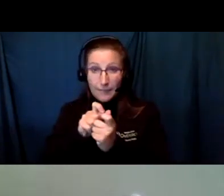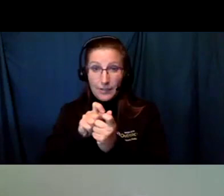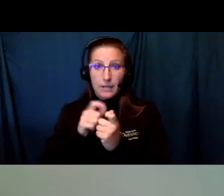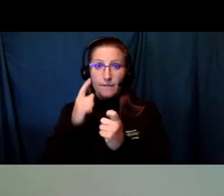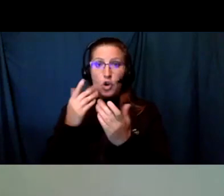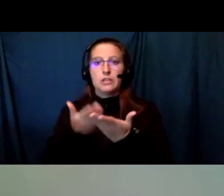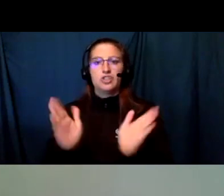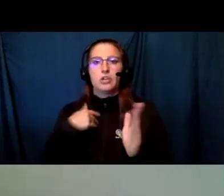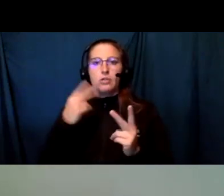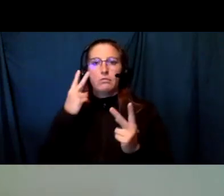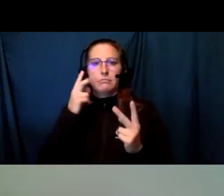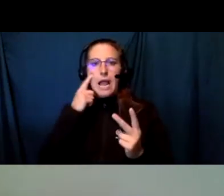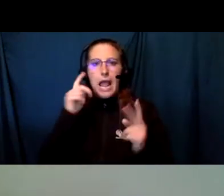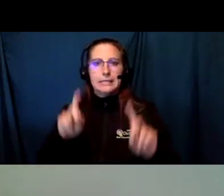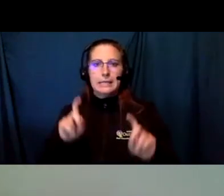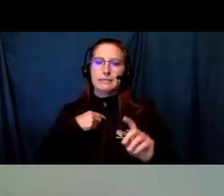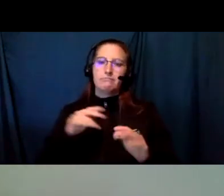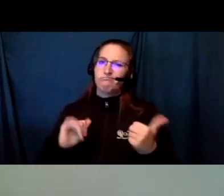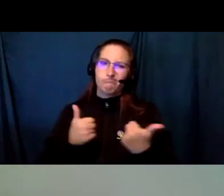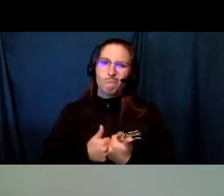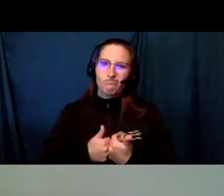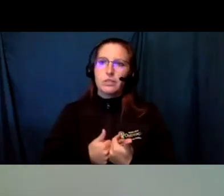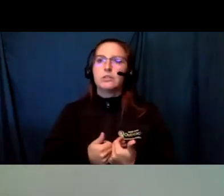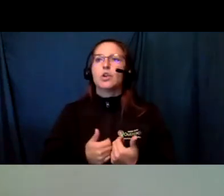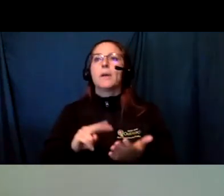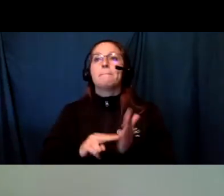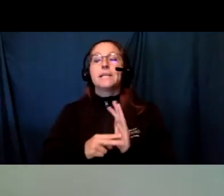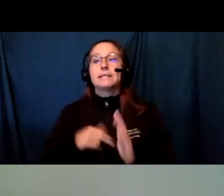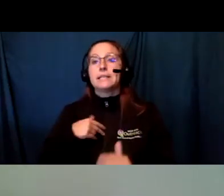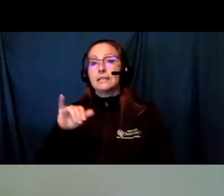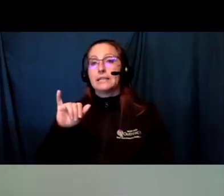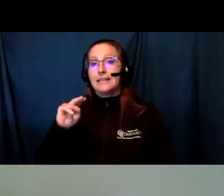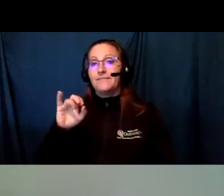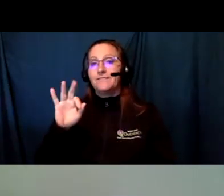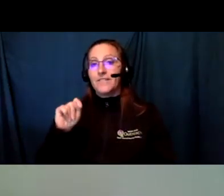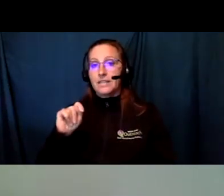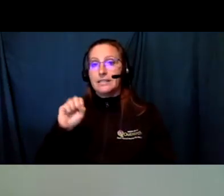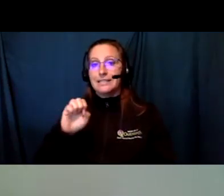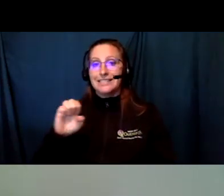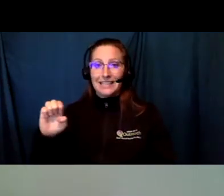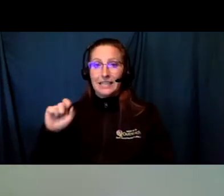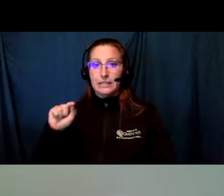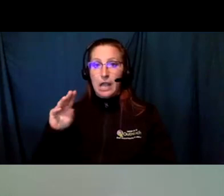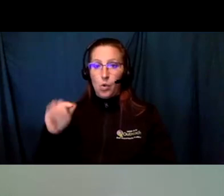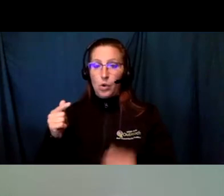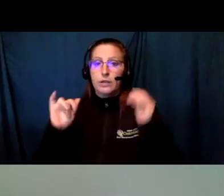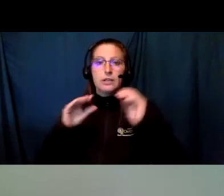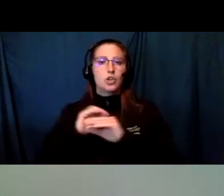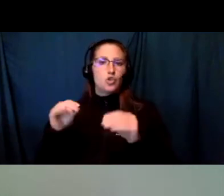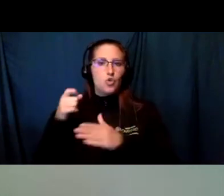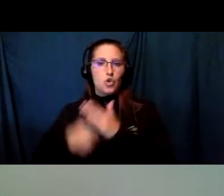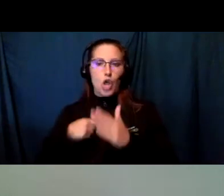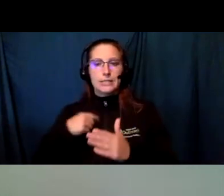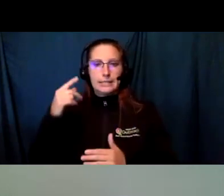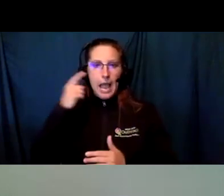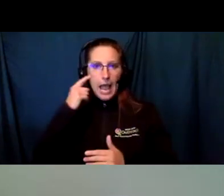exam is very challenging. So the infancy.org is a no-cost eye assessment and so there